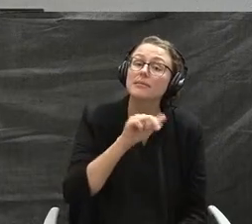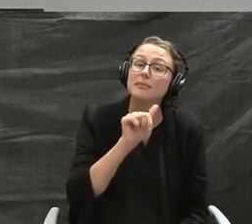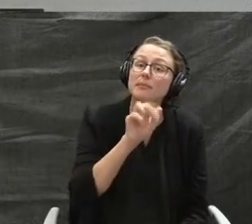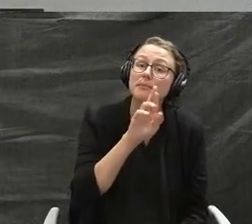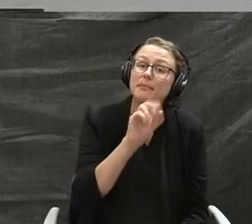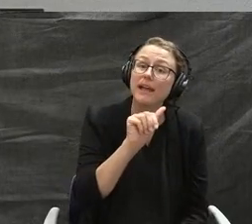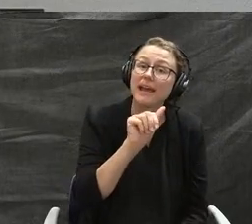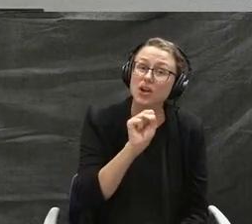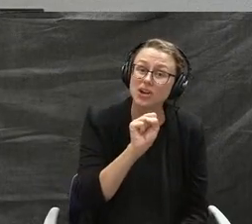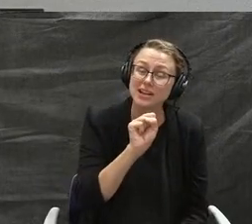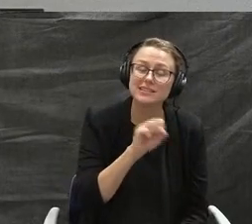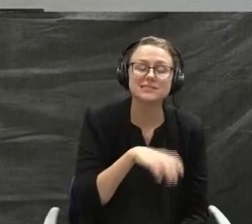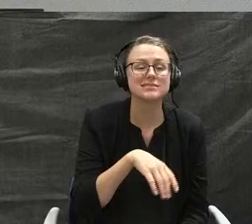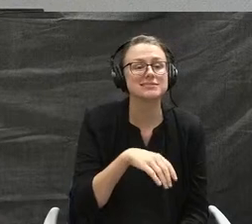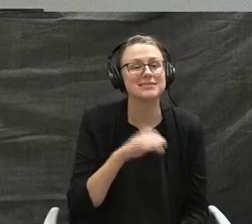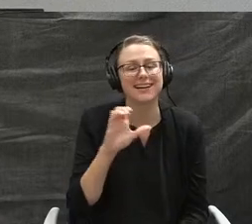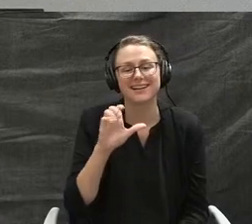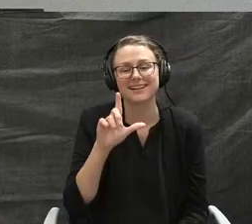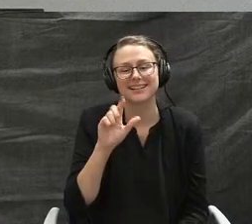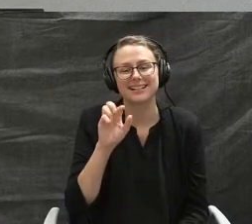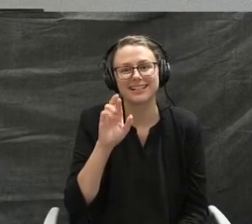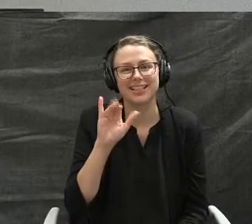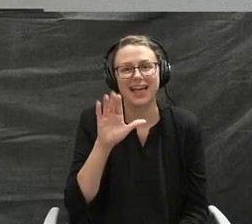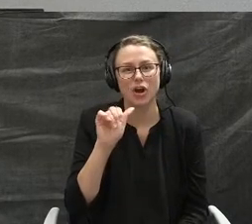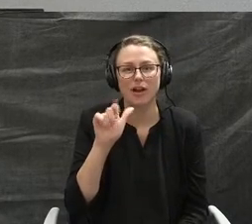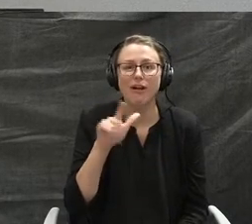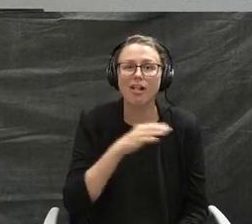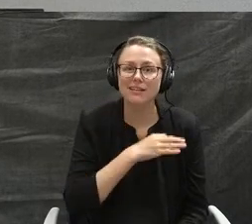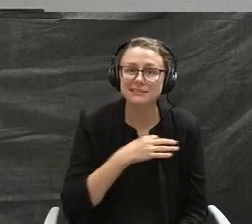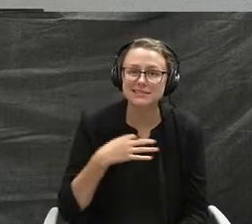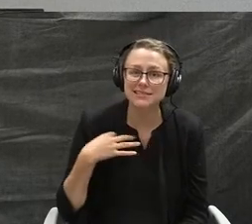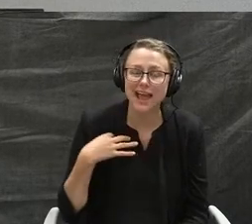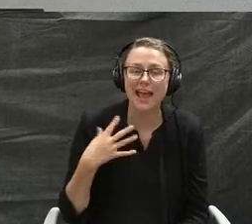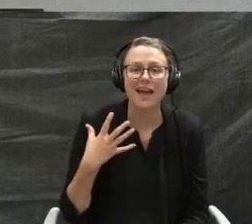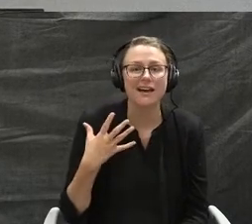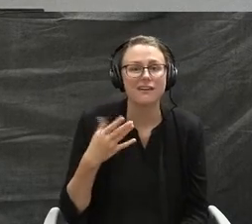Clerical staff you know their food, service workers and all